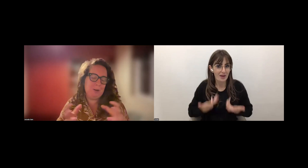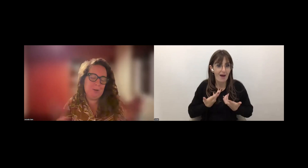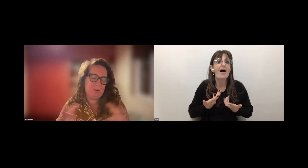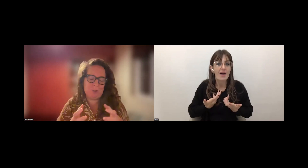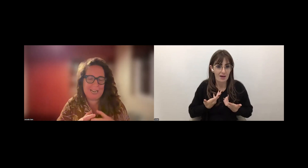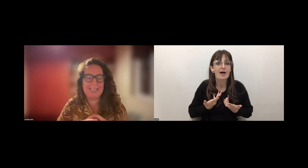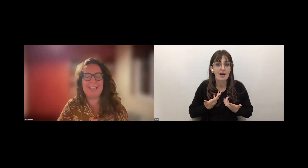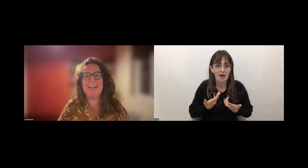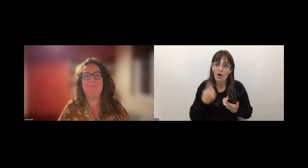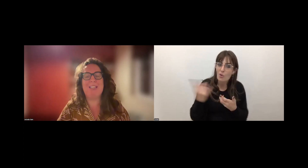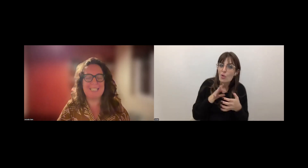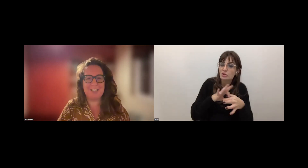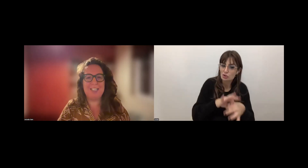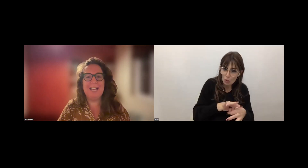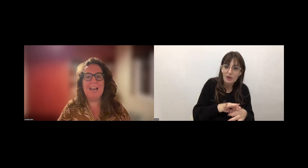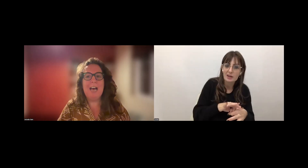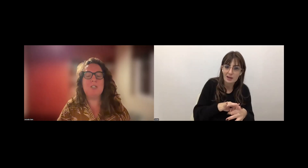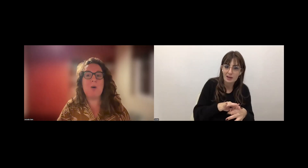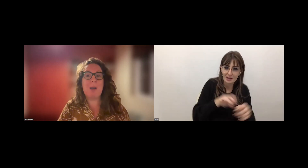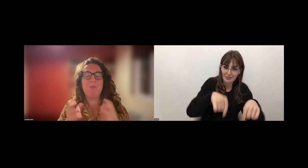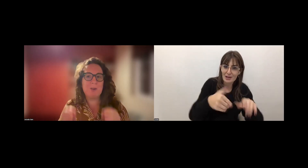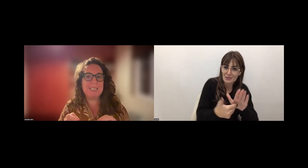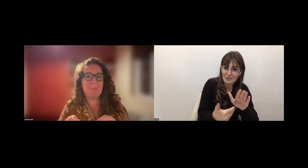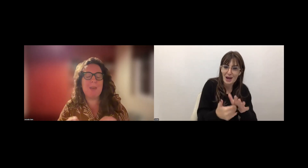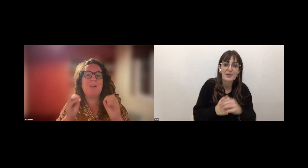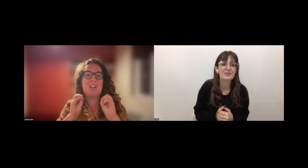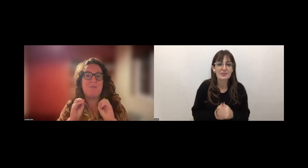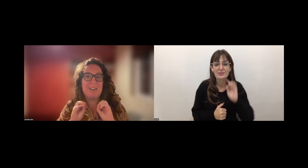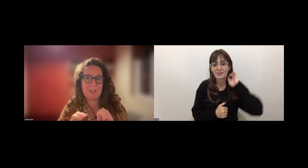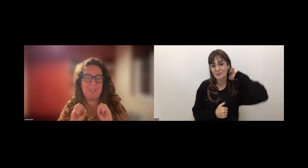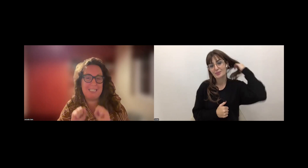who is joining the session. I am doing something which I have never